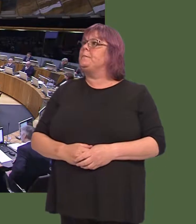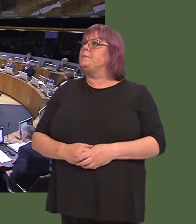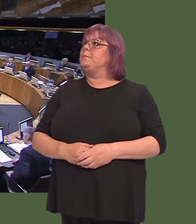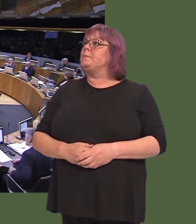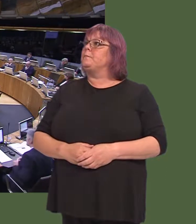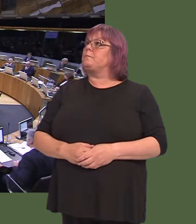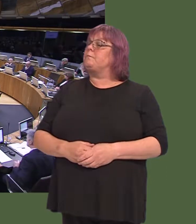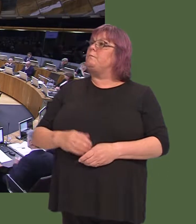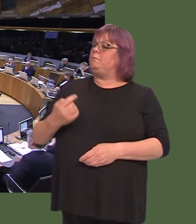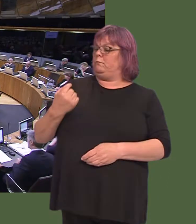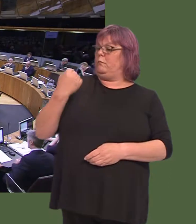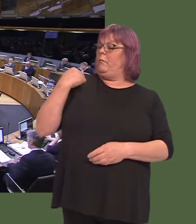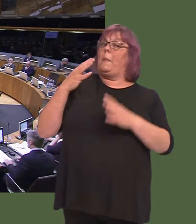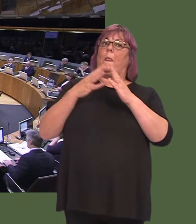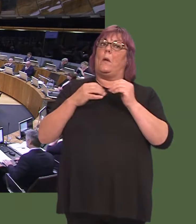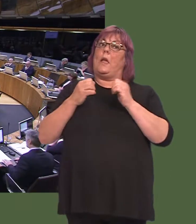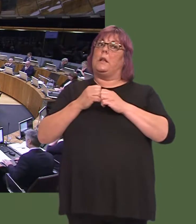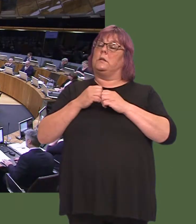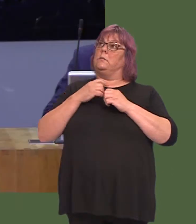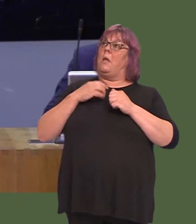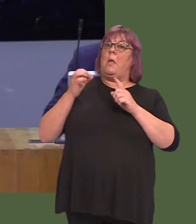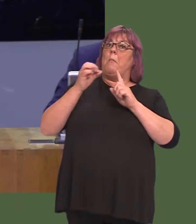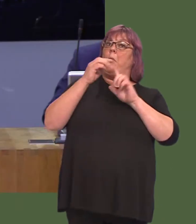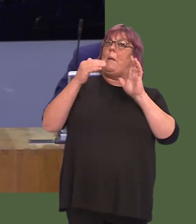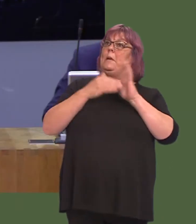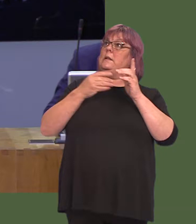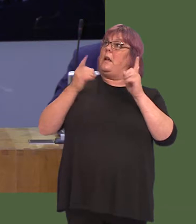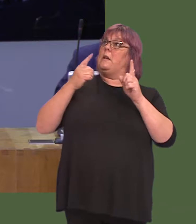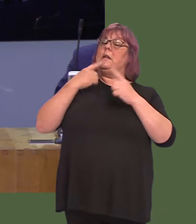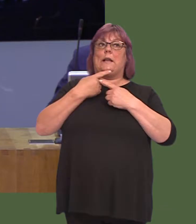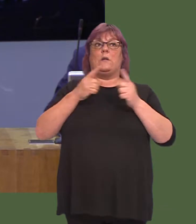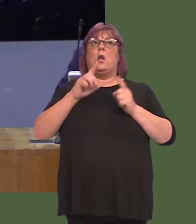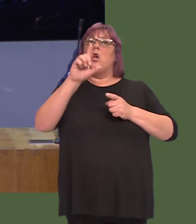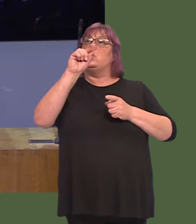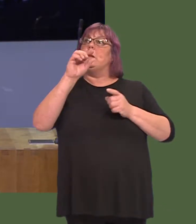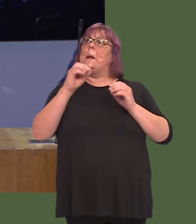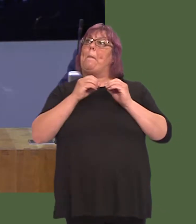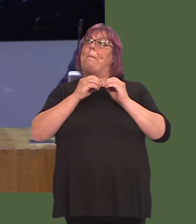First Minister, the Prime Minister announced over the weekend that there would be a £20